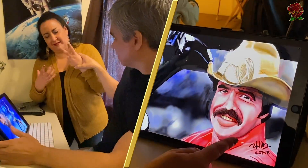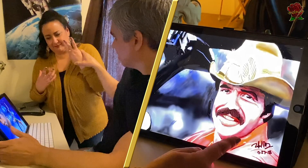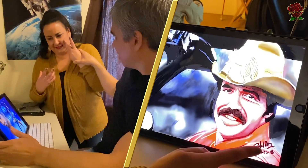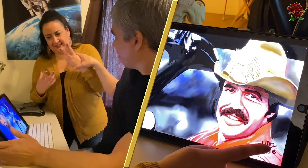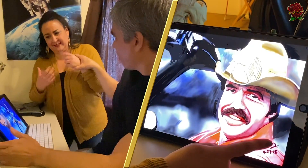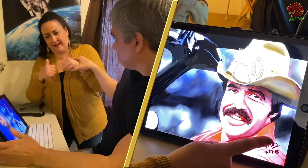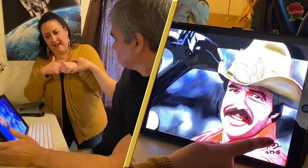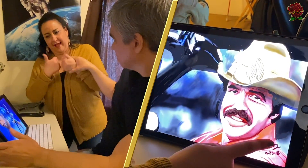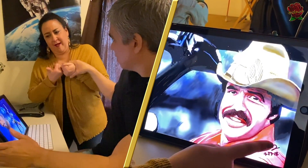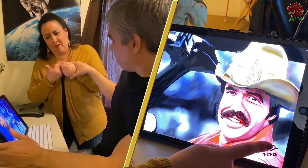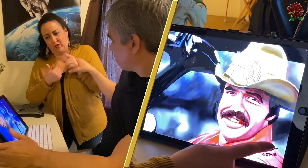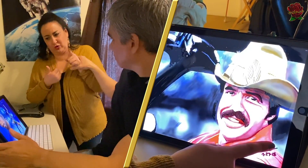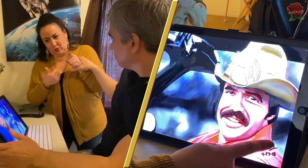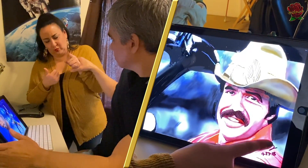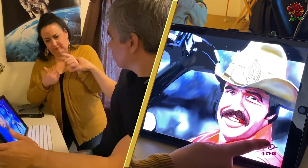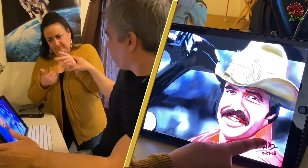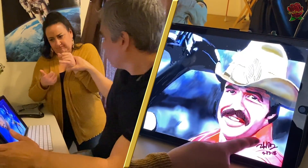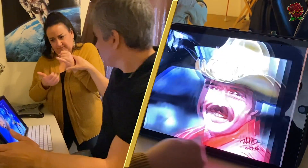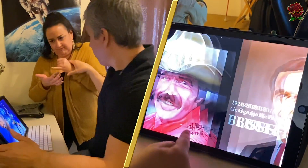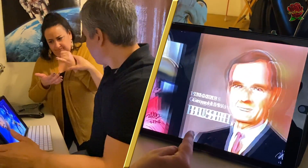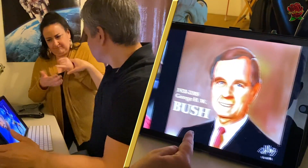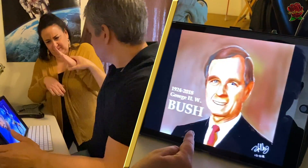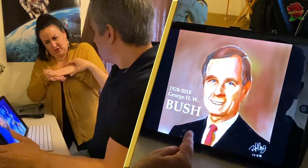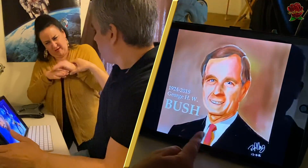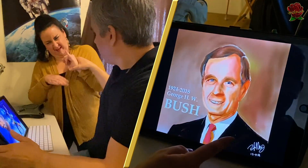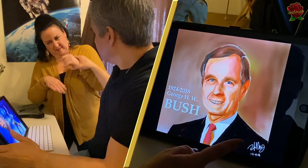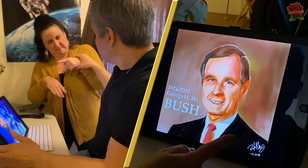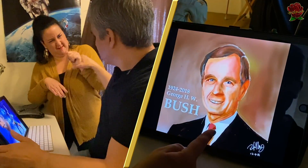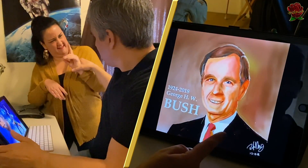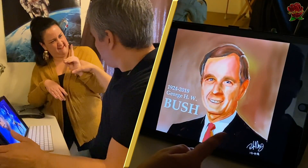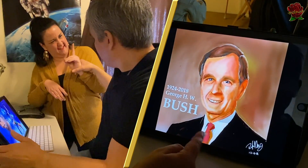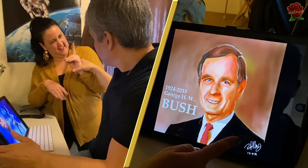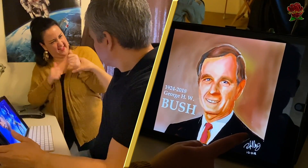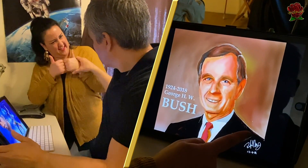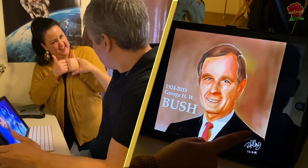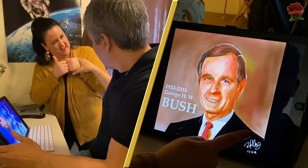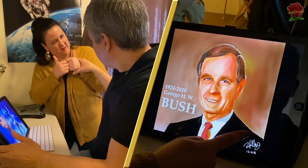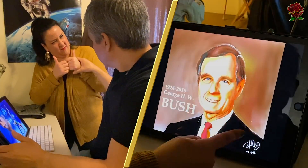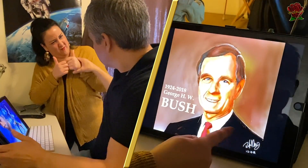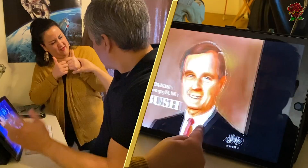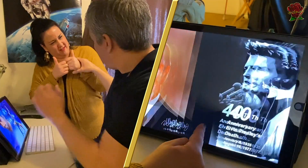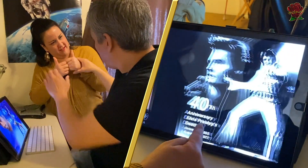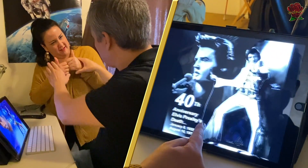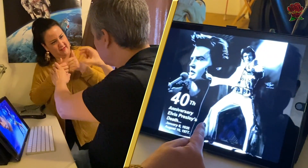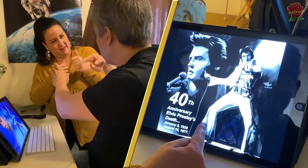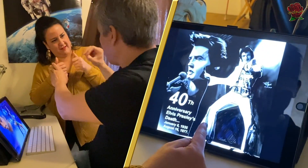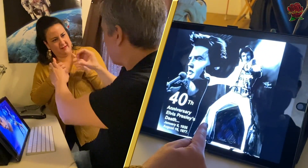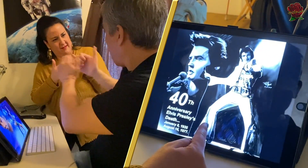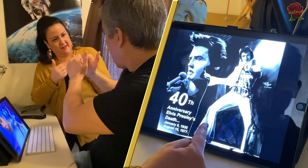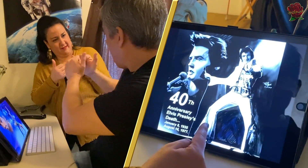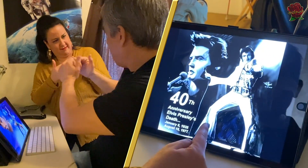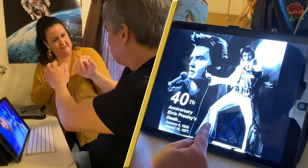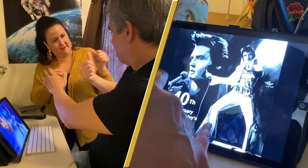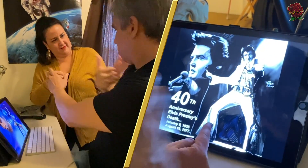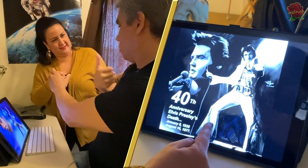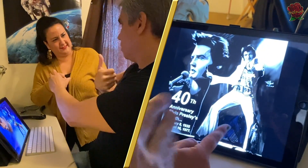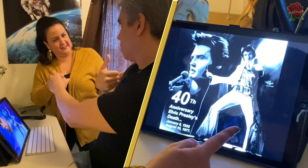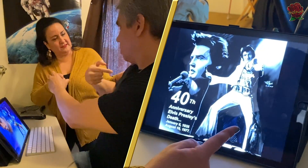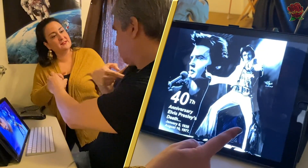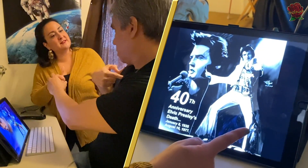I want to see how you draw on your iPad. How do you do that? I do it myself.